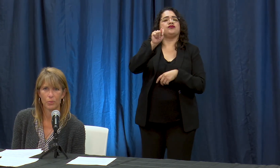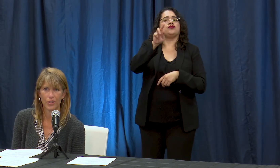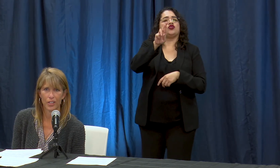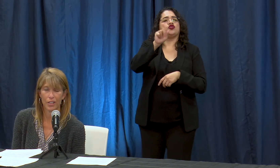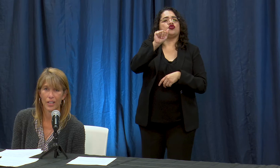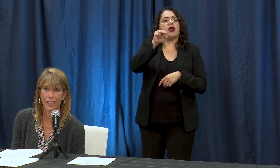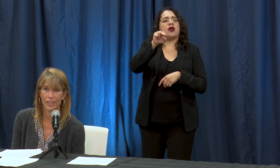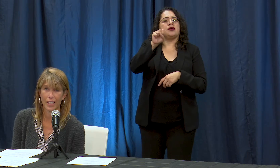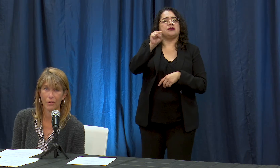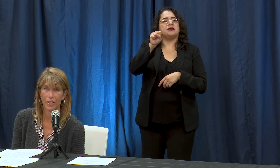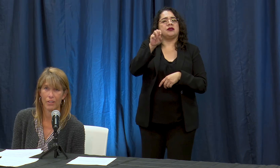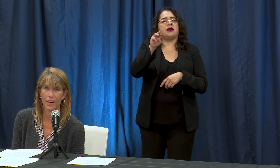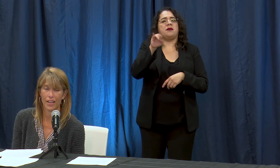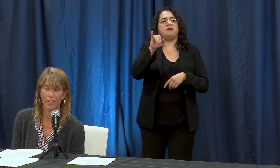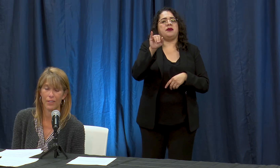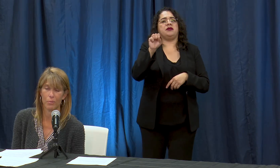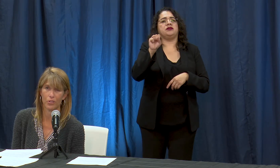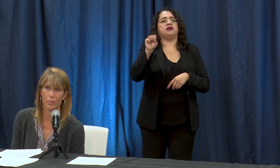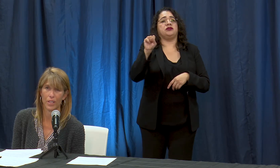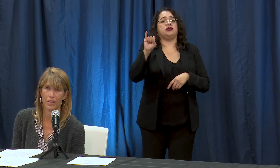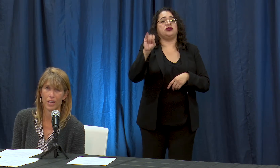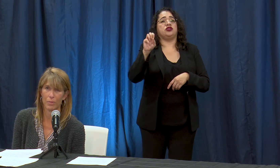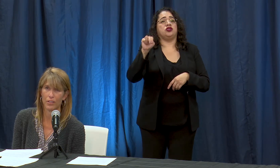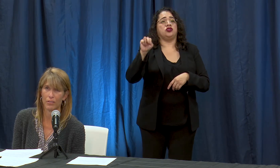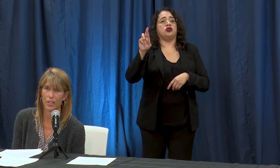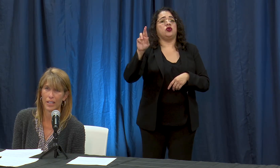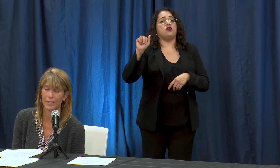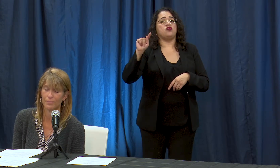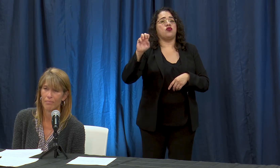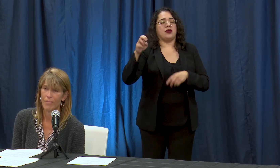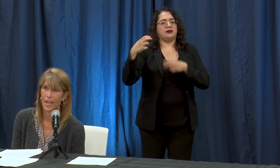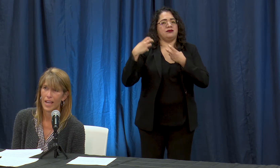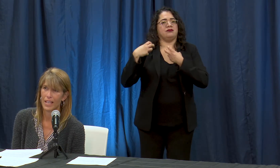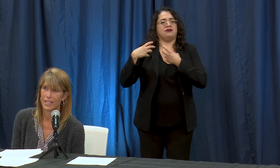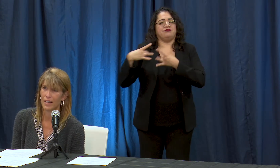weeks ago and I don't have the most updated rate but as of as of